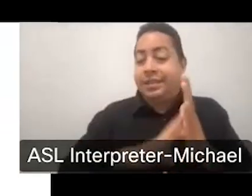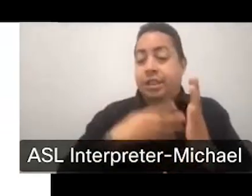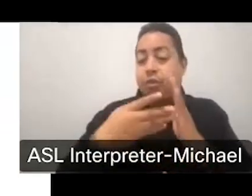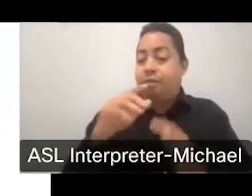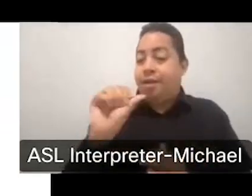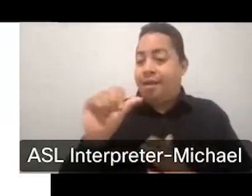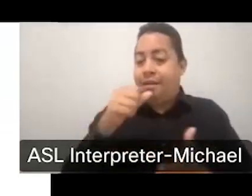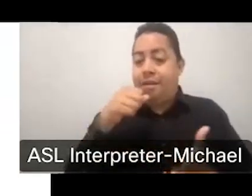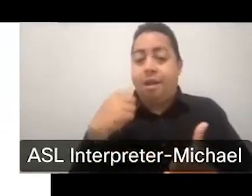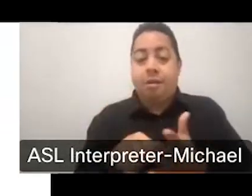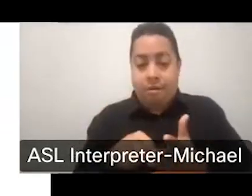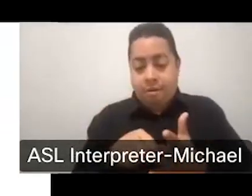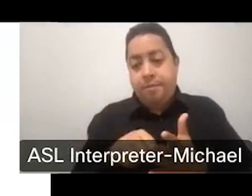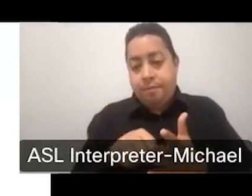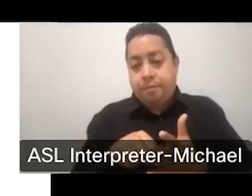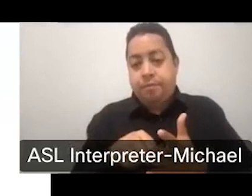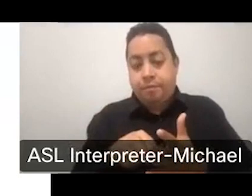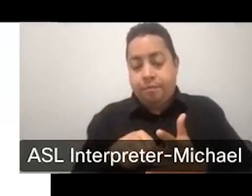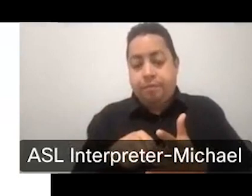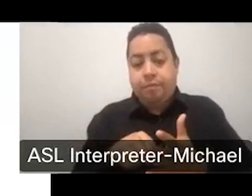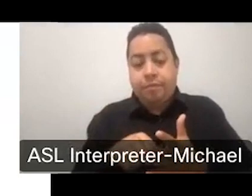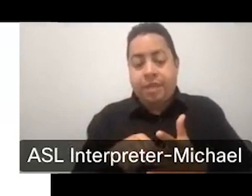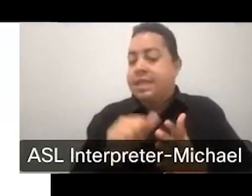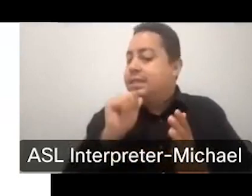A letter—is not required when you first apply.